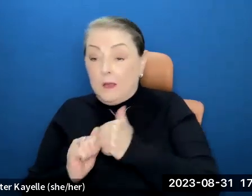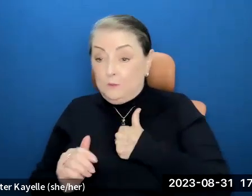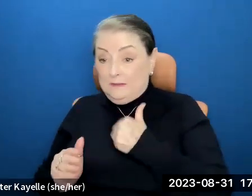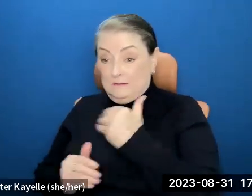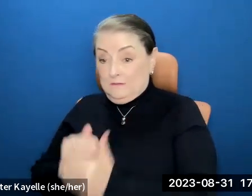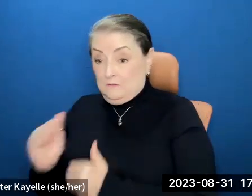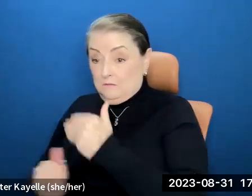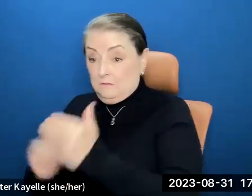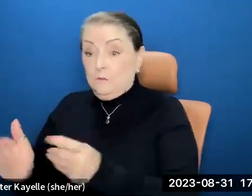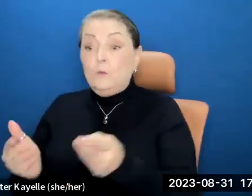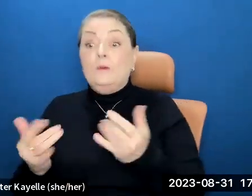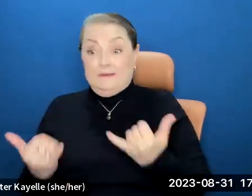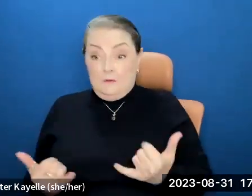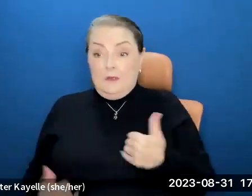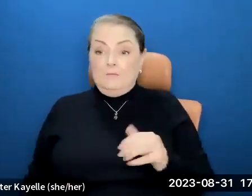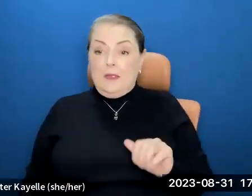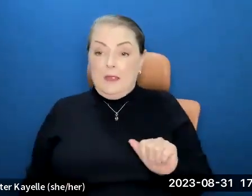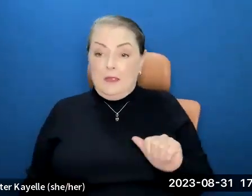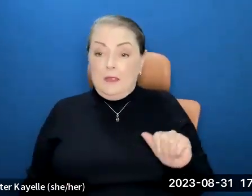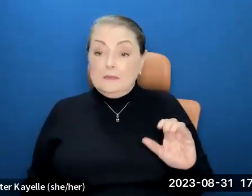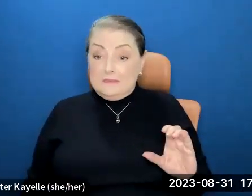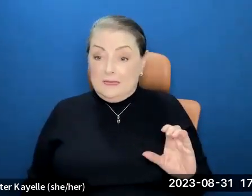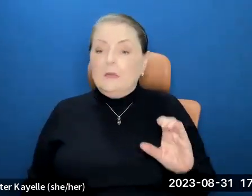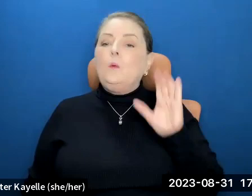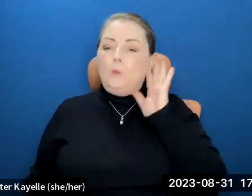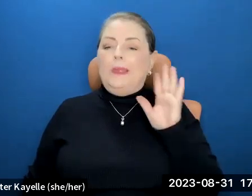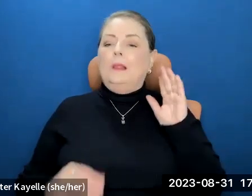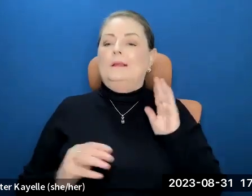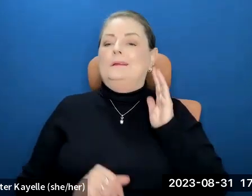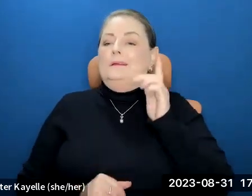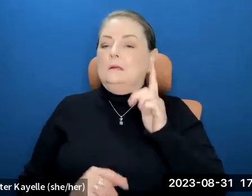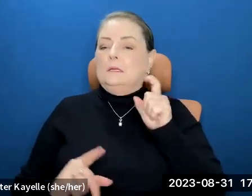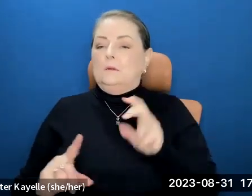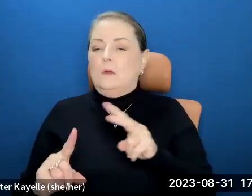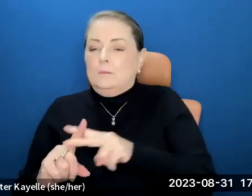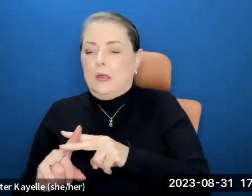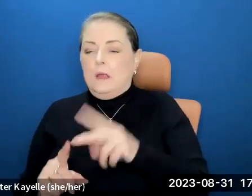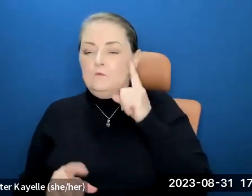have a current AAC you will at some point need to apply for the licensed AAC for that going forward